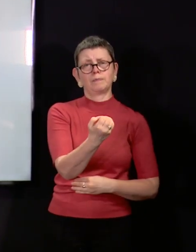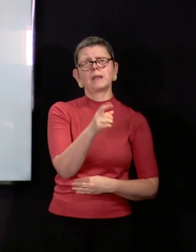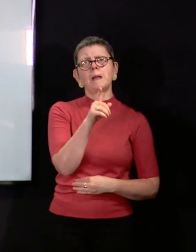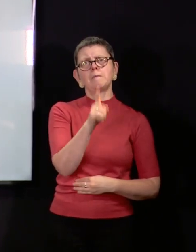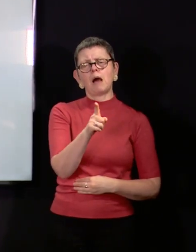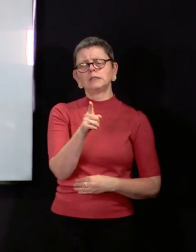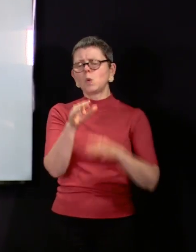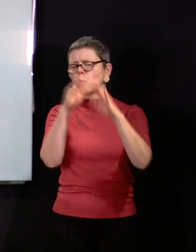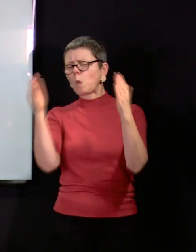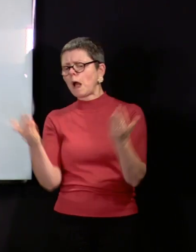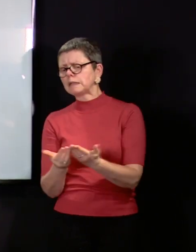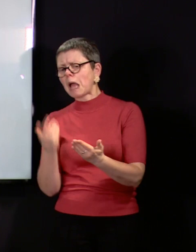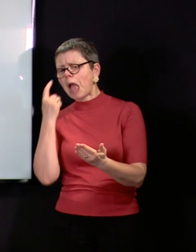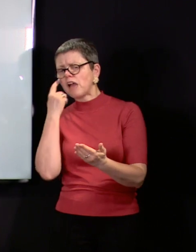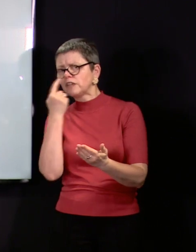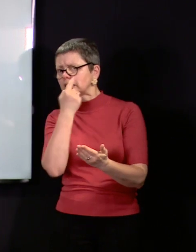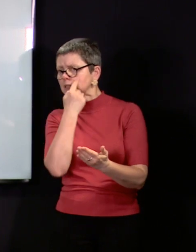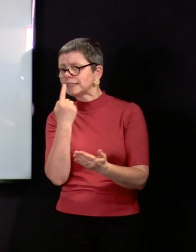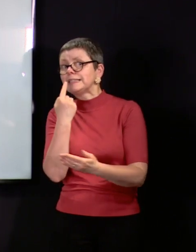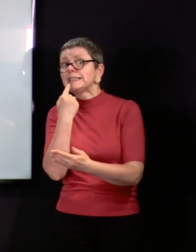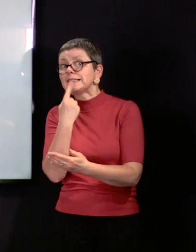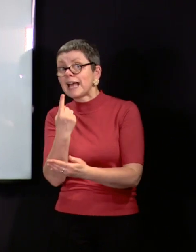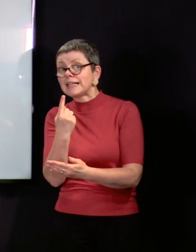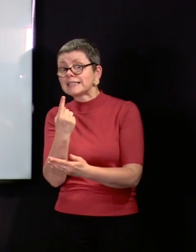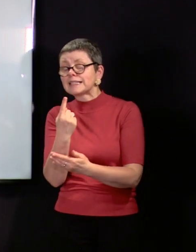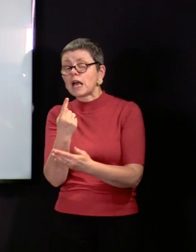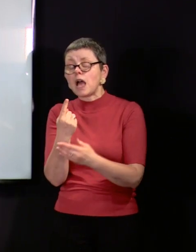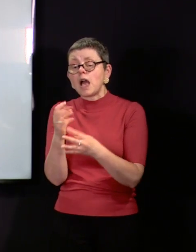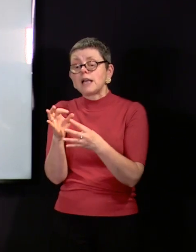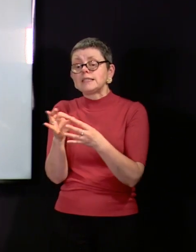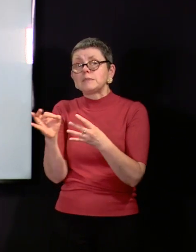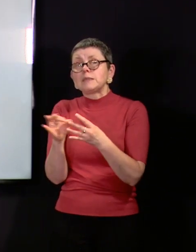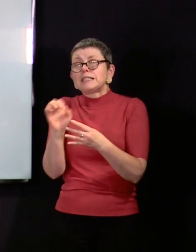world suggests that it will also work just before you get symptoms. So two sets of people